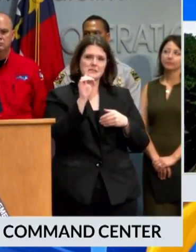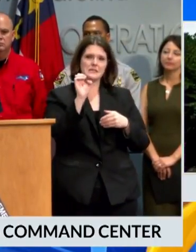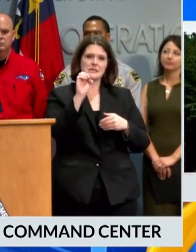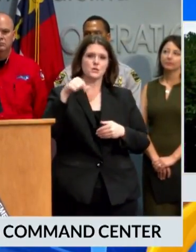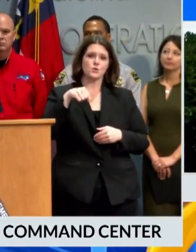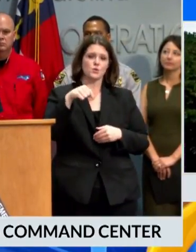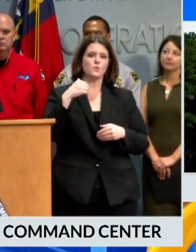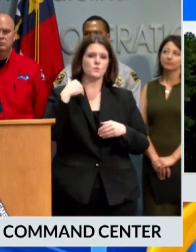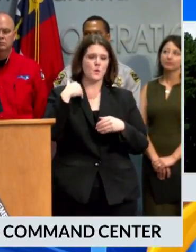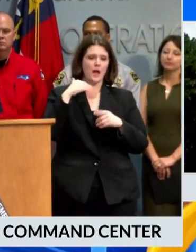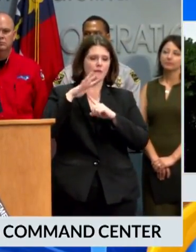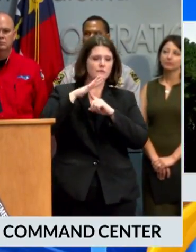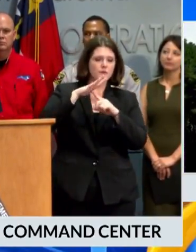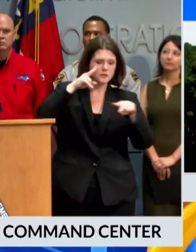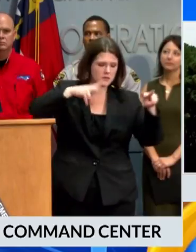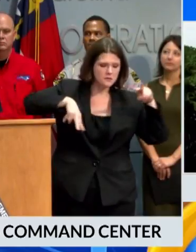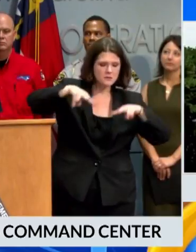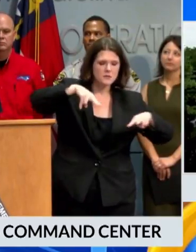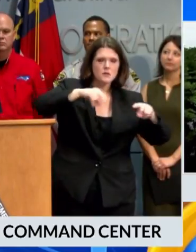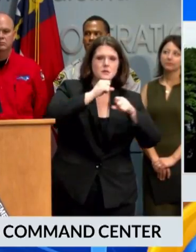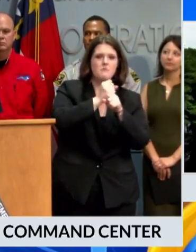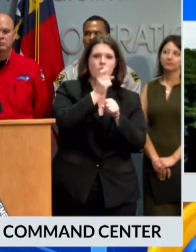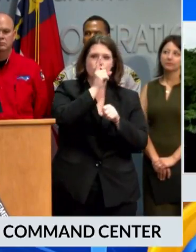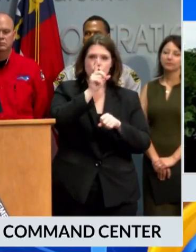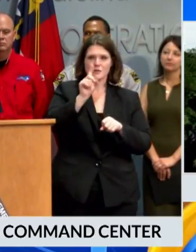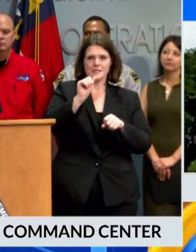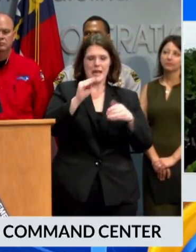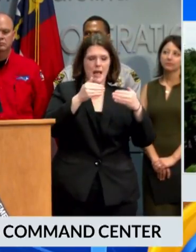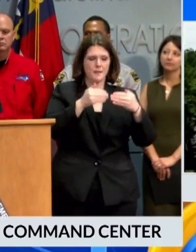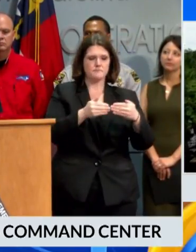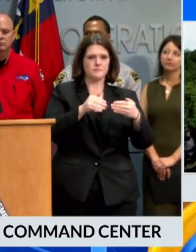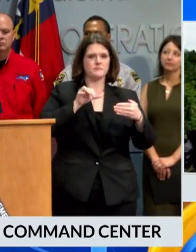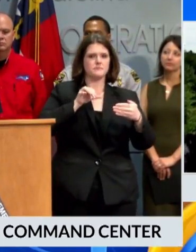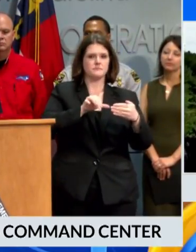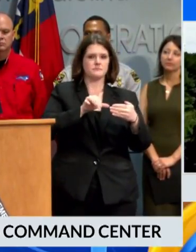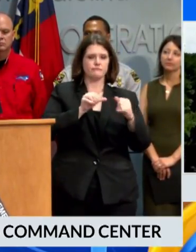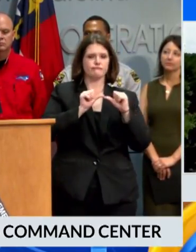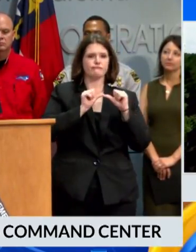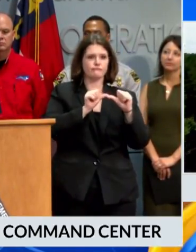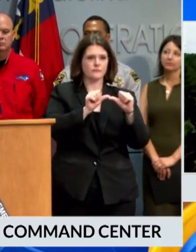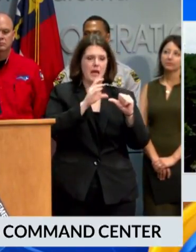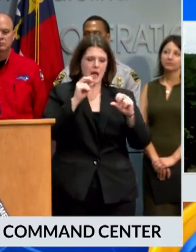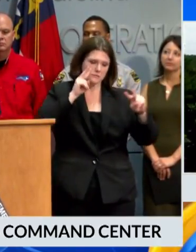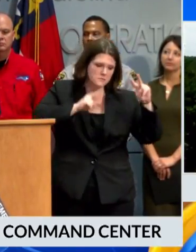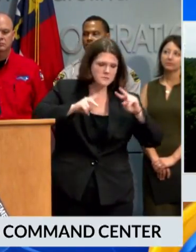THE DAMS APPEAR TO BE HOLDING AND WE ARE WORKING CLOSELY WITH